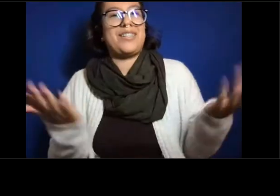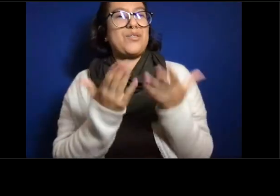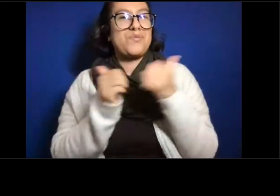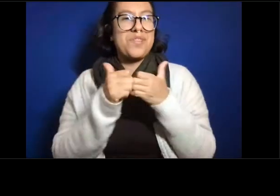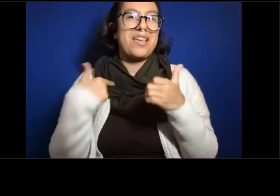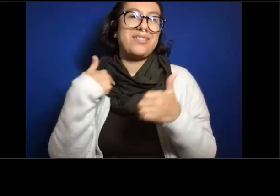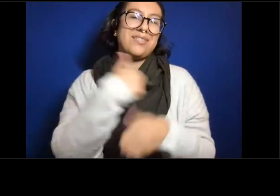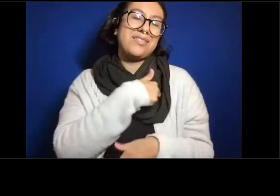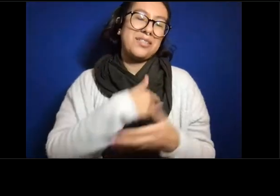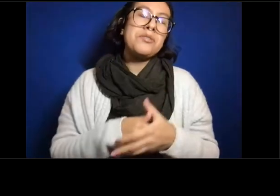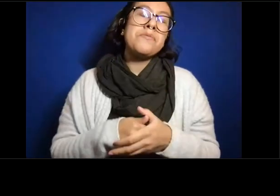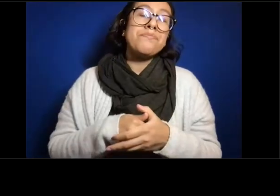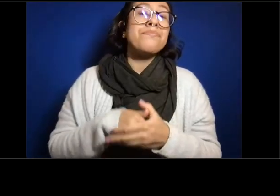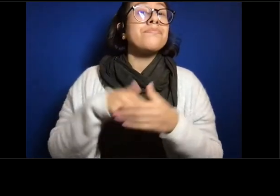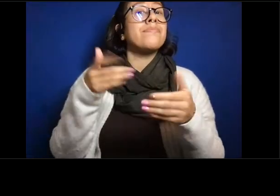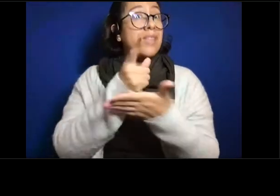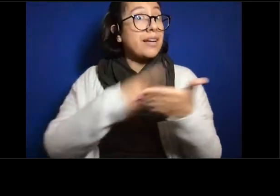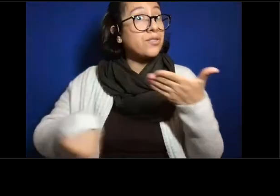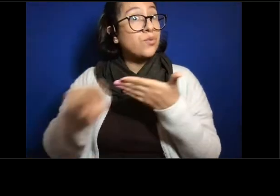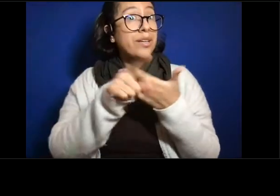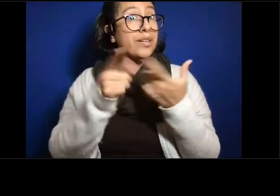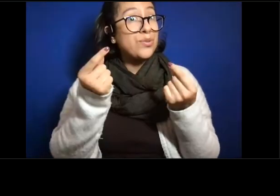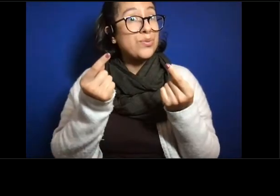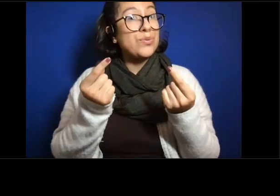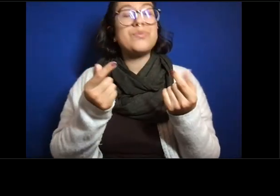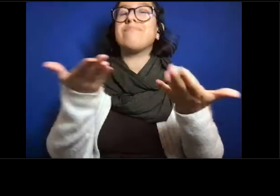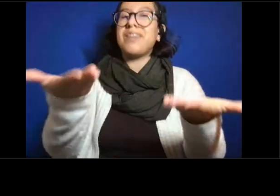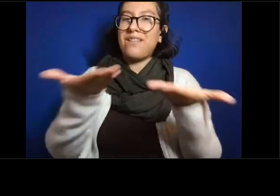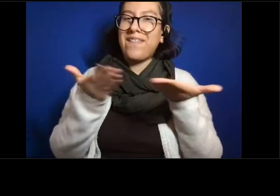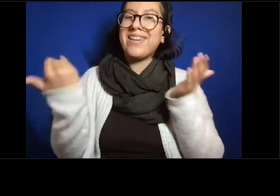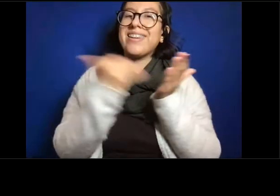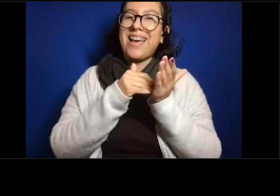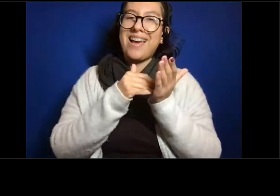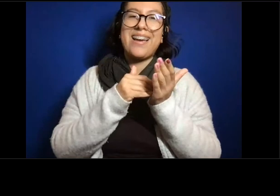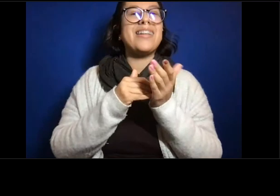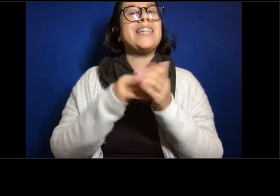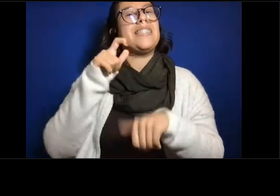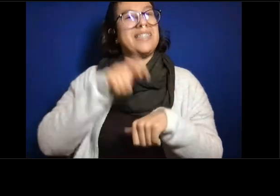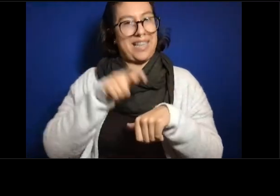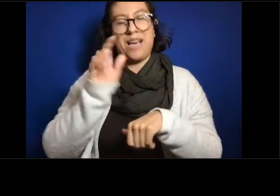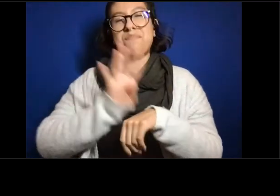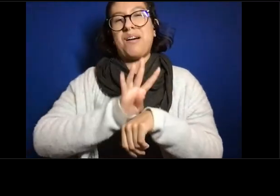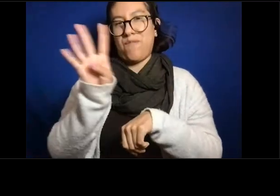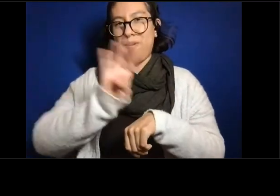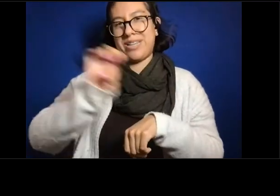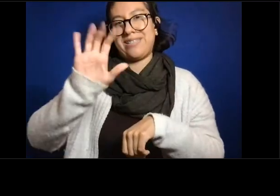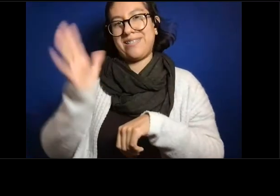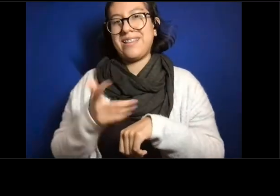And I just want to invite you next week same place, same time we're going to be talking about ocean acidification.